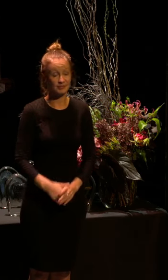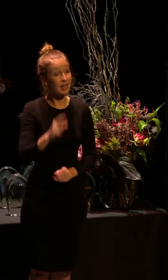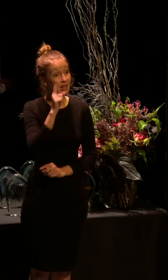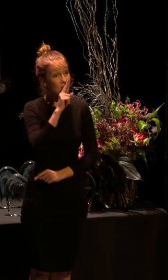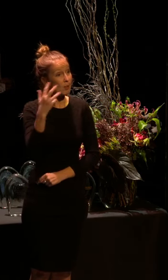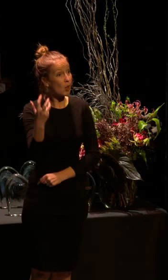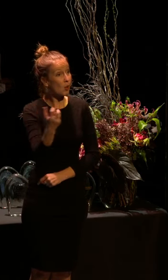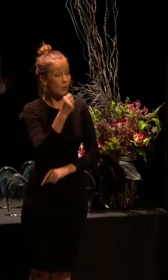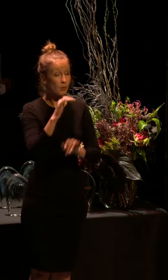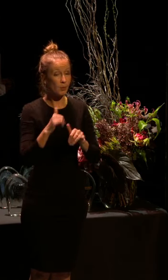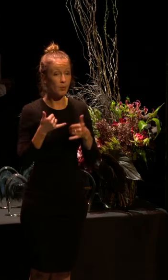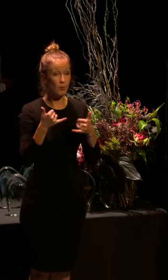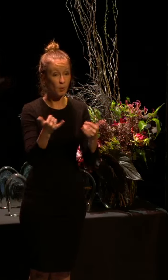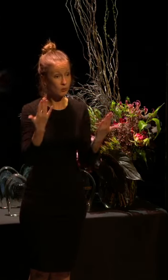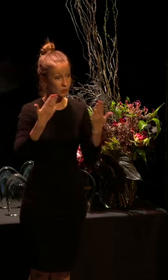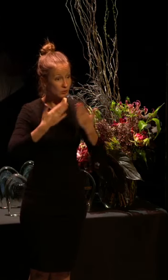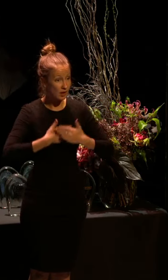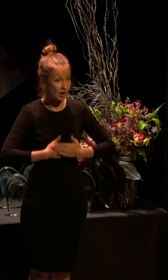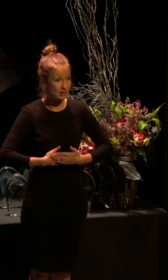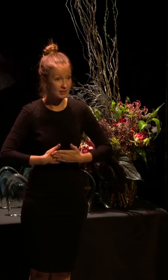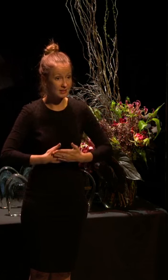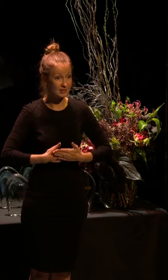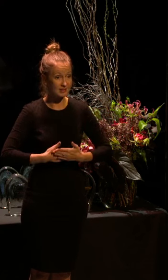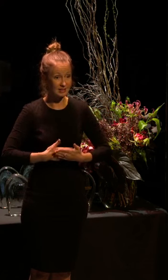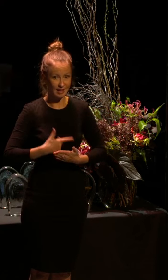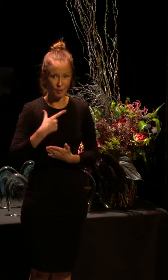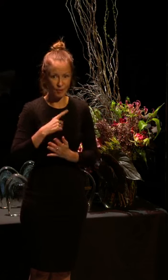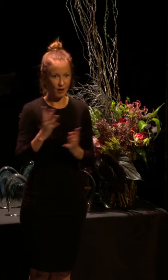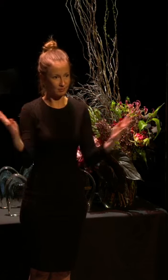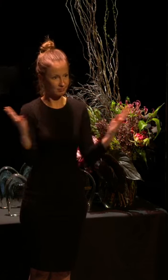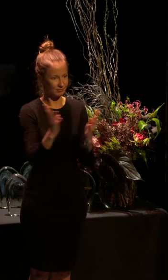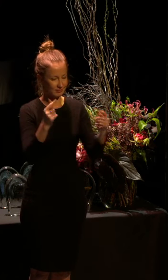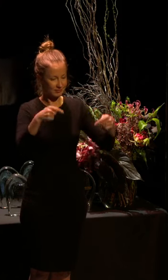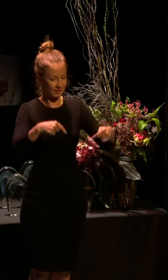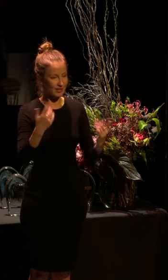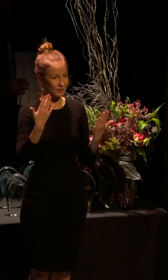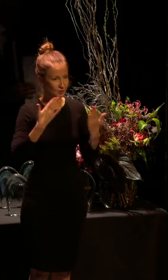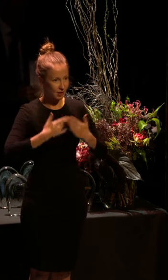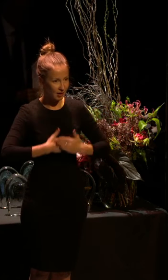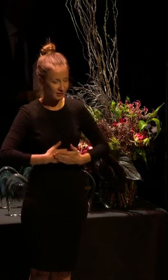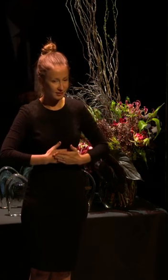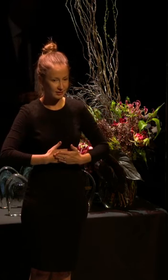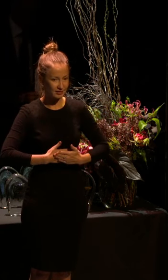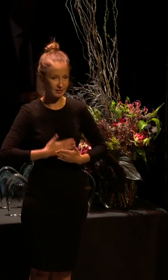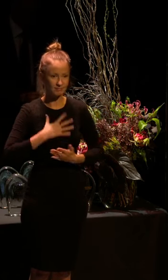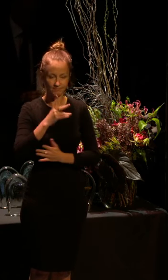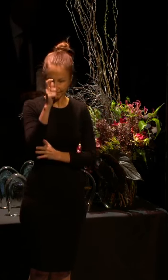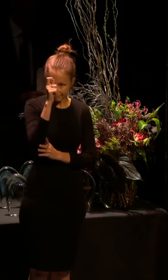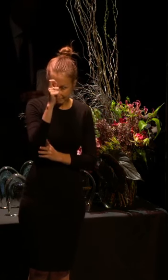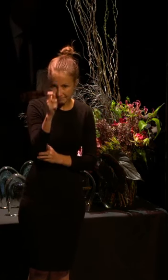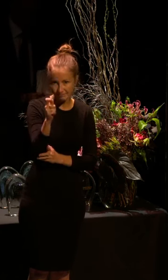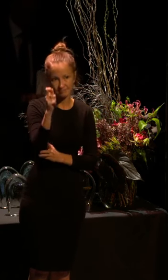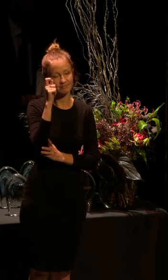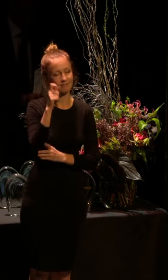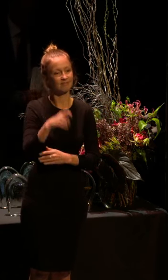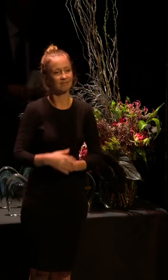who have brought us together here tonight, and we honour you.